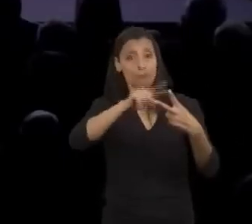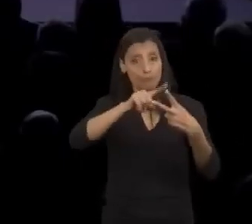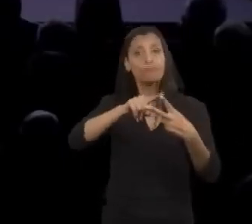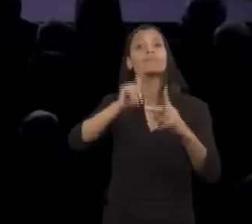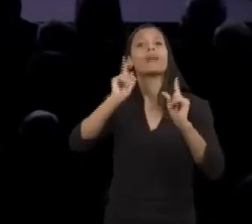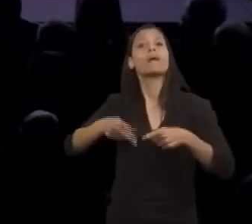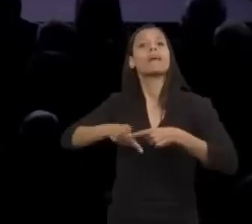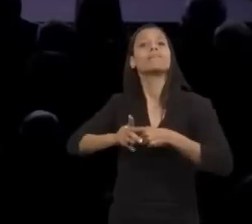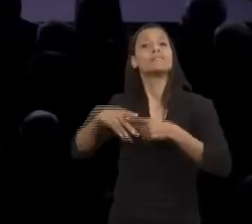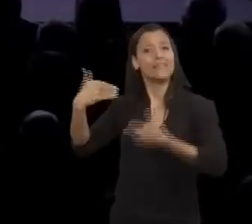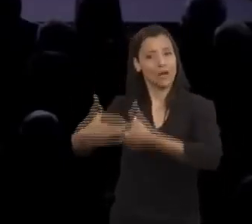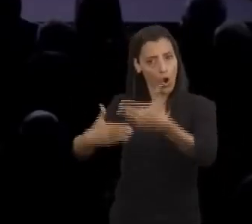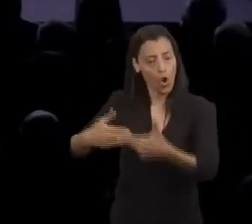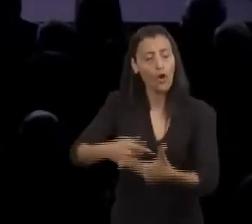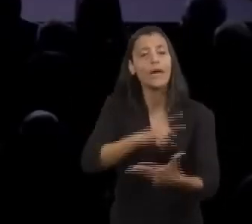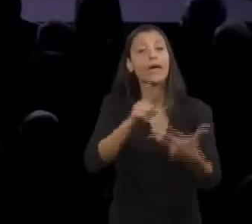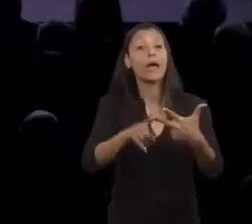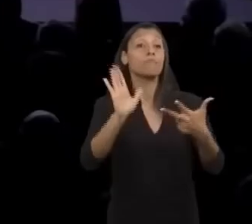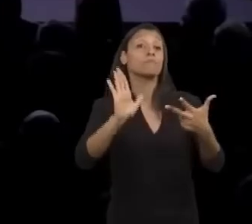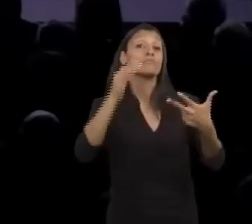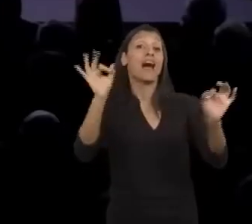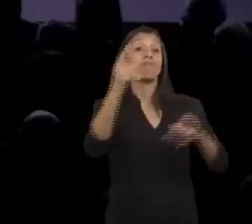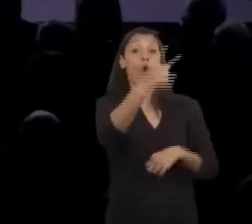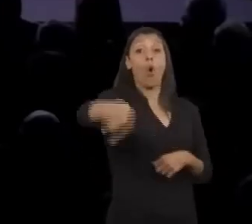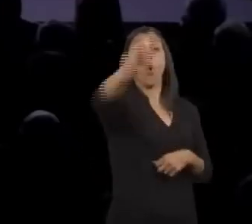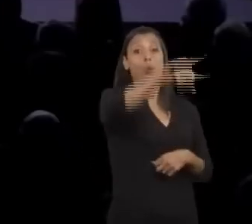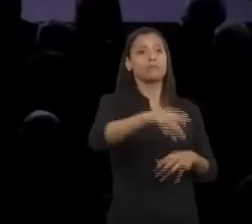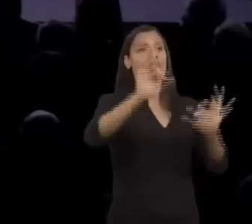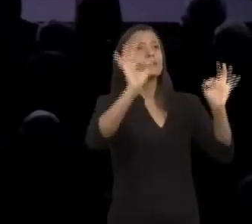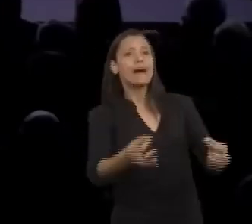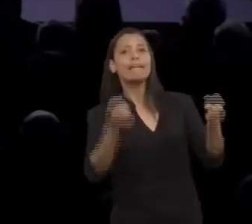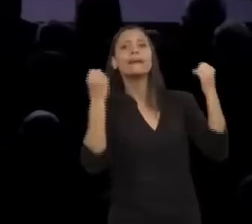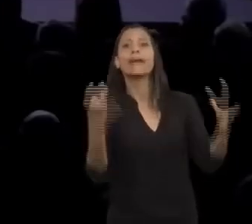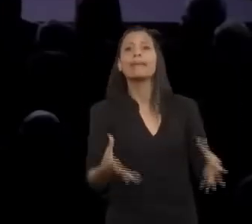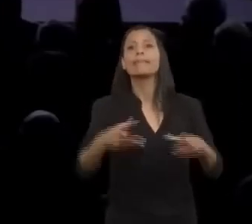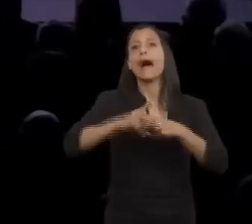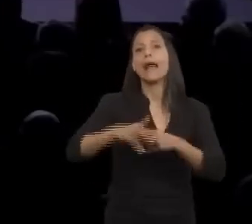God forbid that you know how technological progress is going to be, it is also a fact.